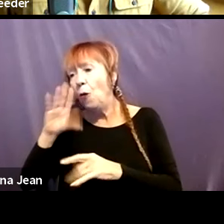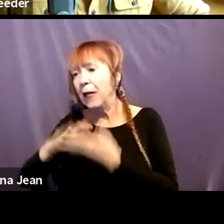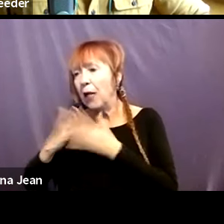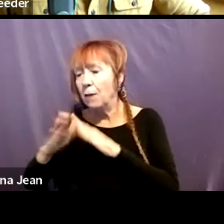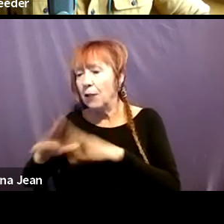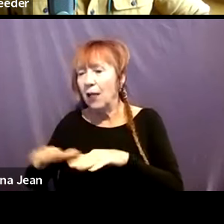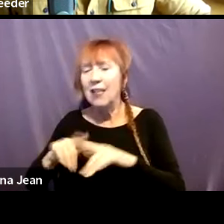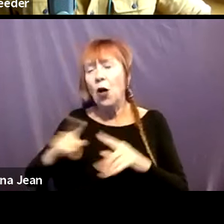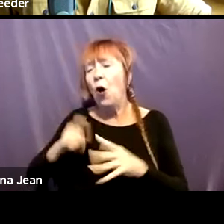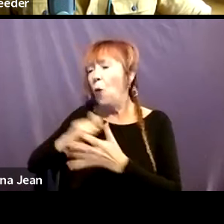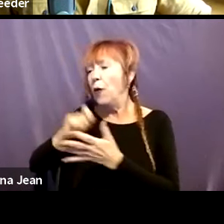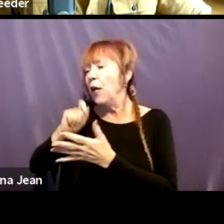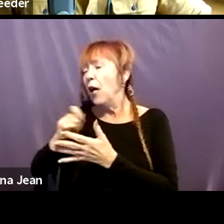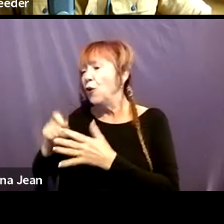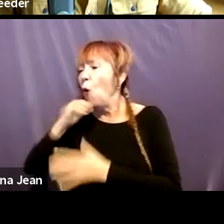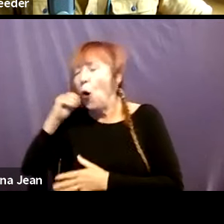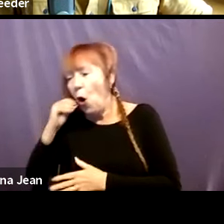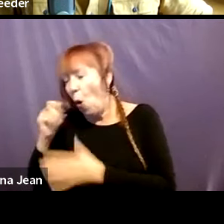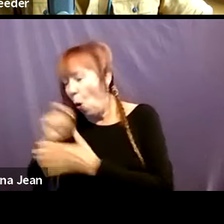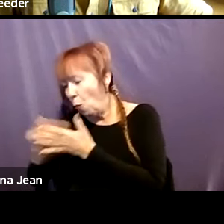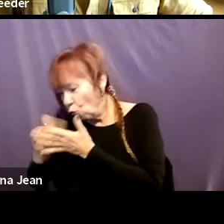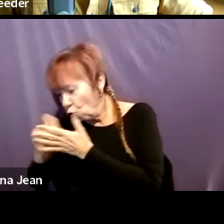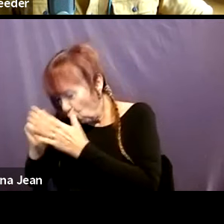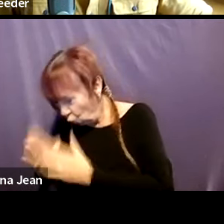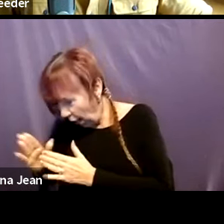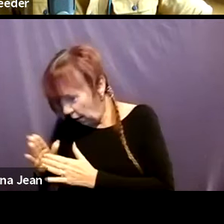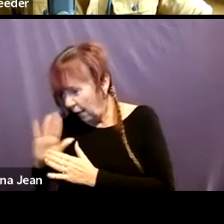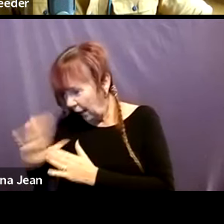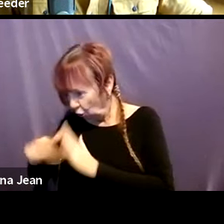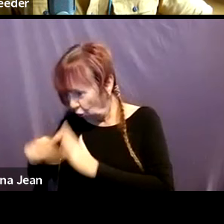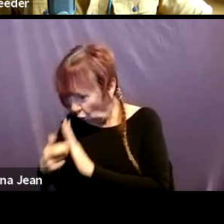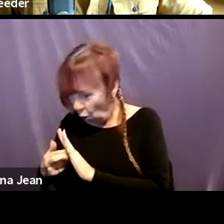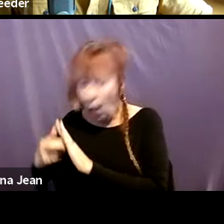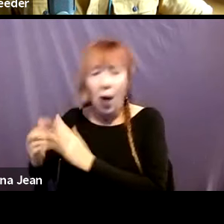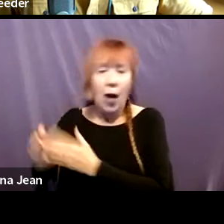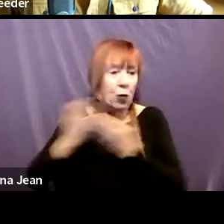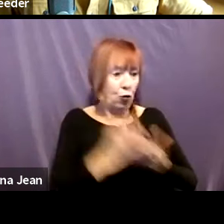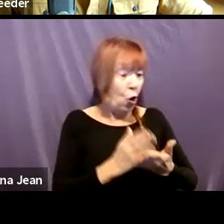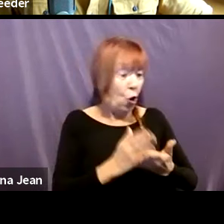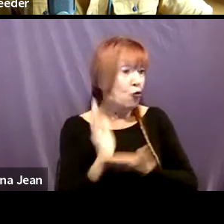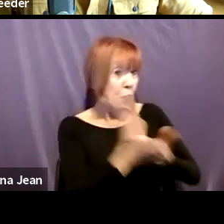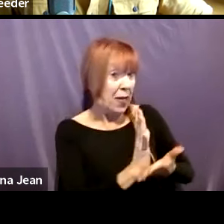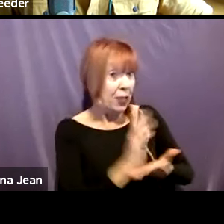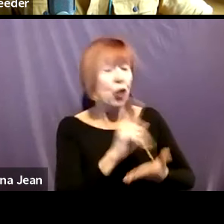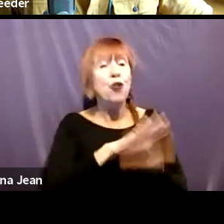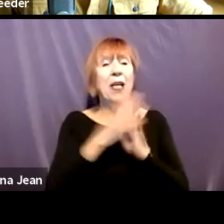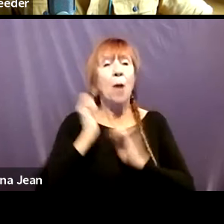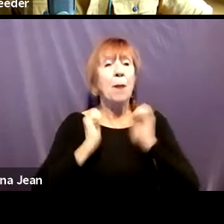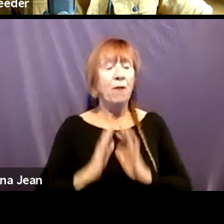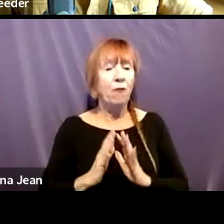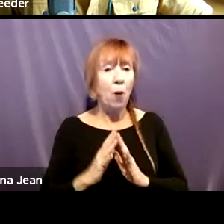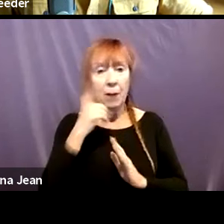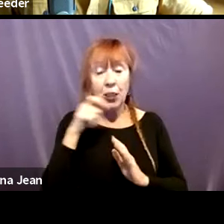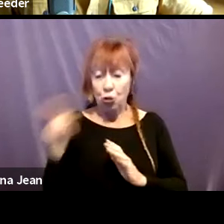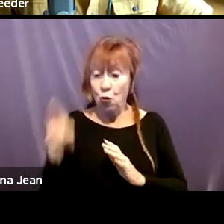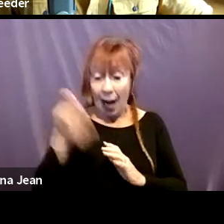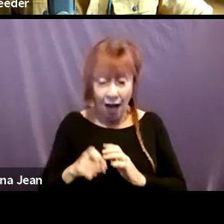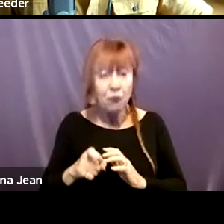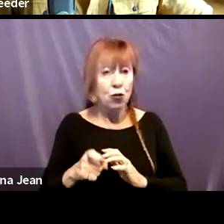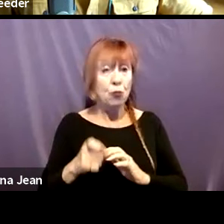And so what you're doing, is you're taking those words, and you're bringing those words to life, because as Kourtney said, you're selling.